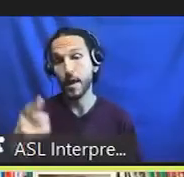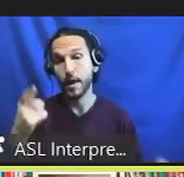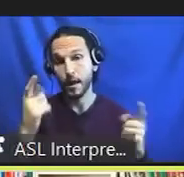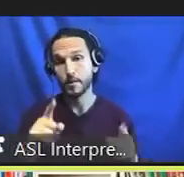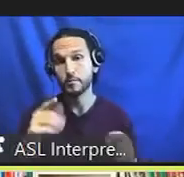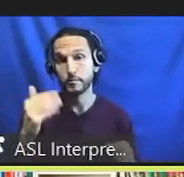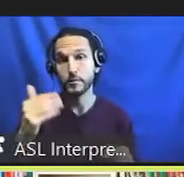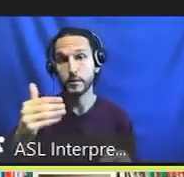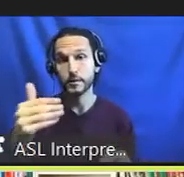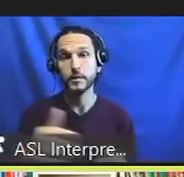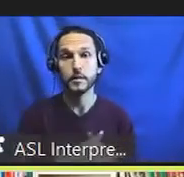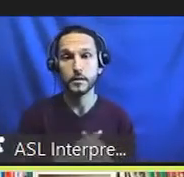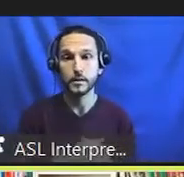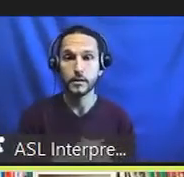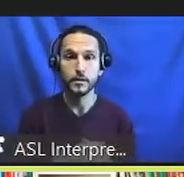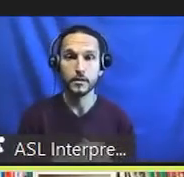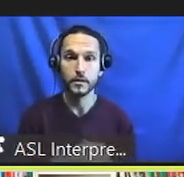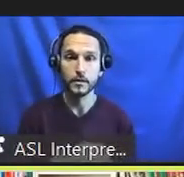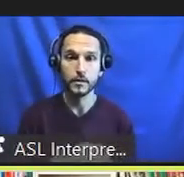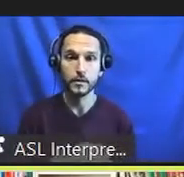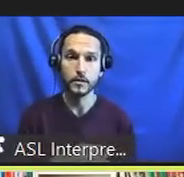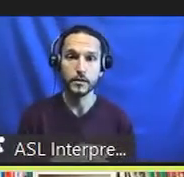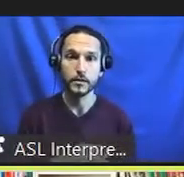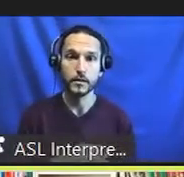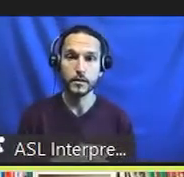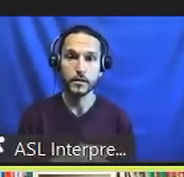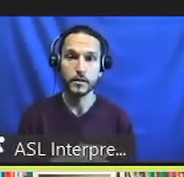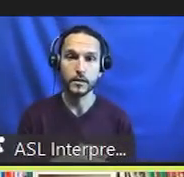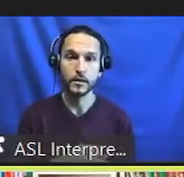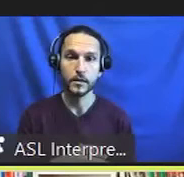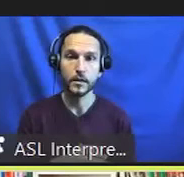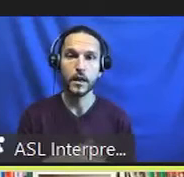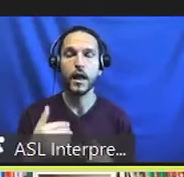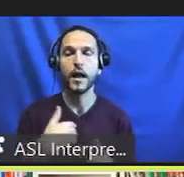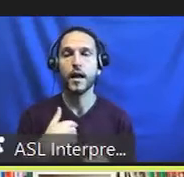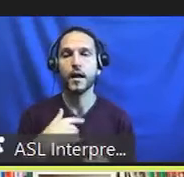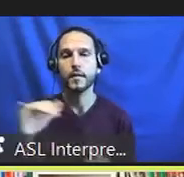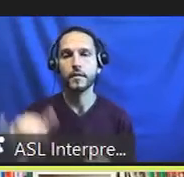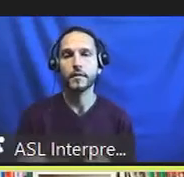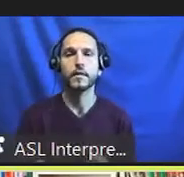So just so everyone's clear, there's a virtual panel presentation.